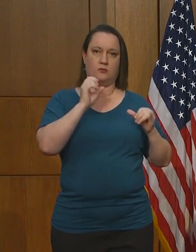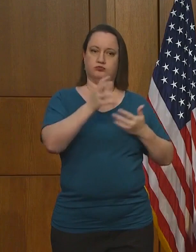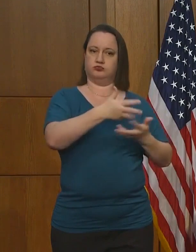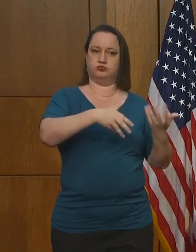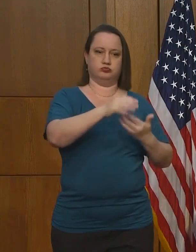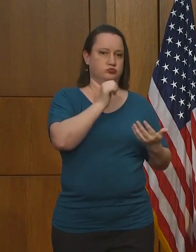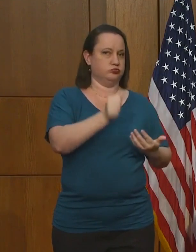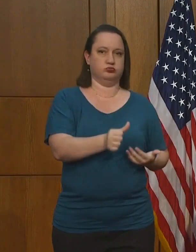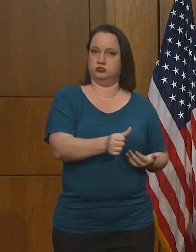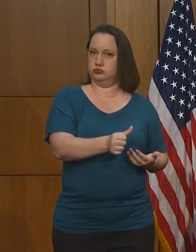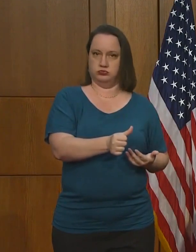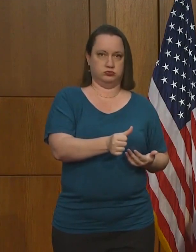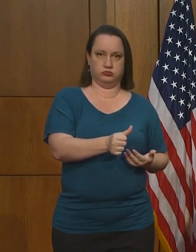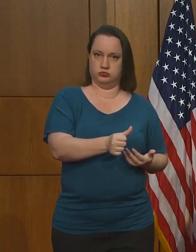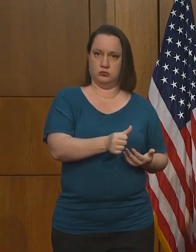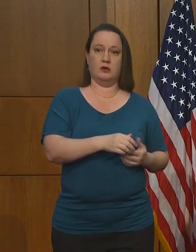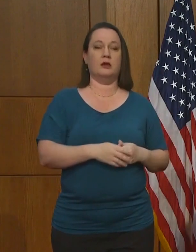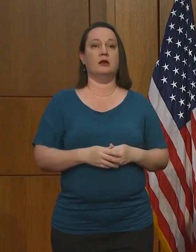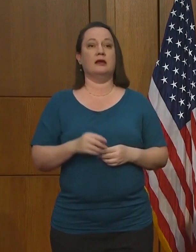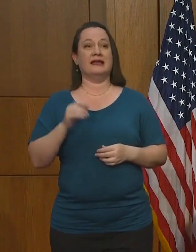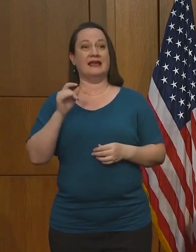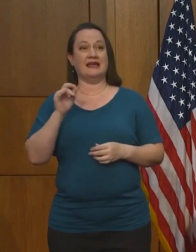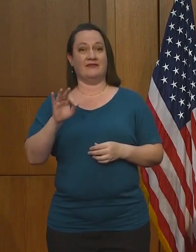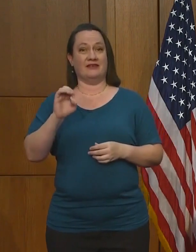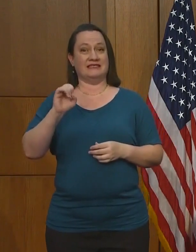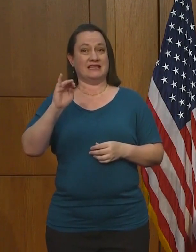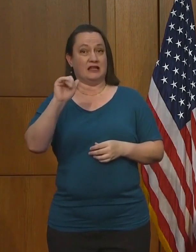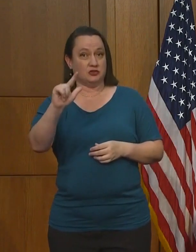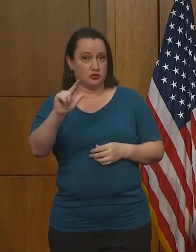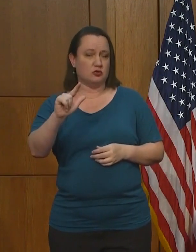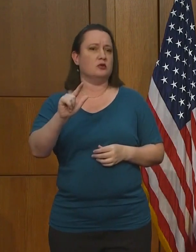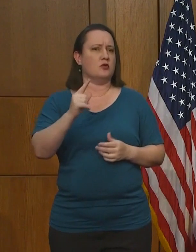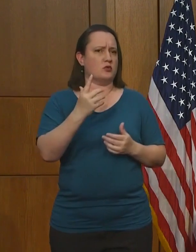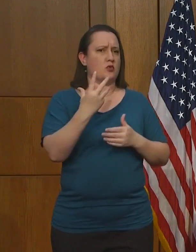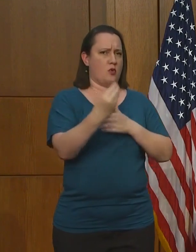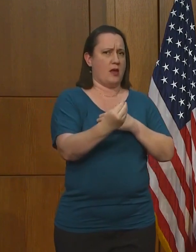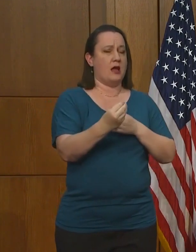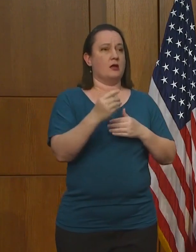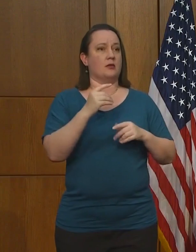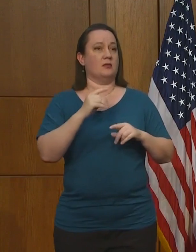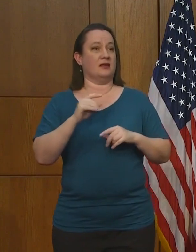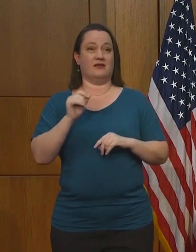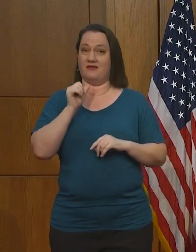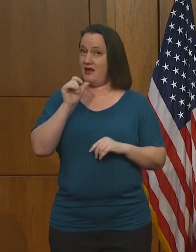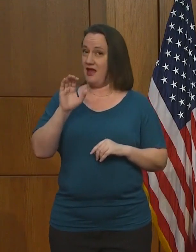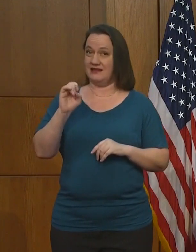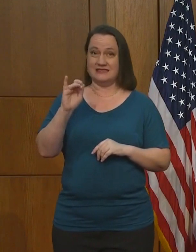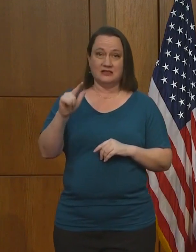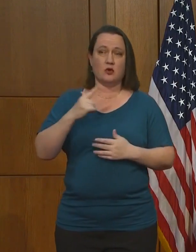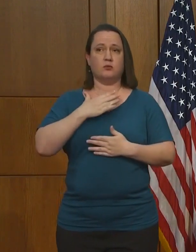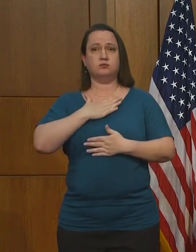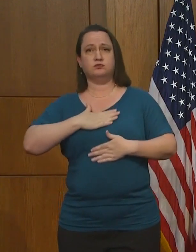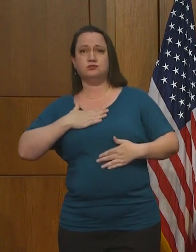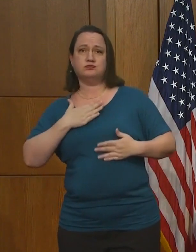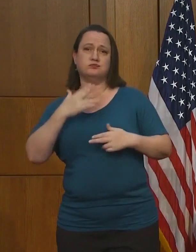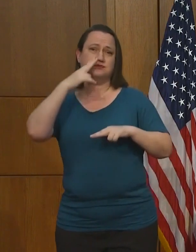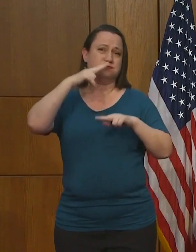ARE STILL UNDER THE STAY AT HOME ORDER- SO IF THERE'S IF UNLESS IT'S ESSENTIAL. FOR THAT